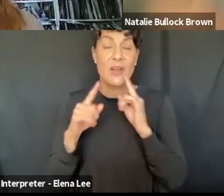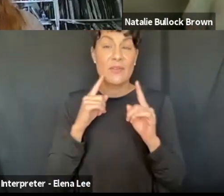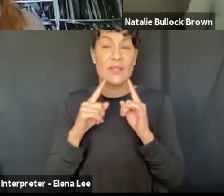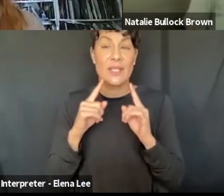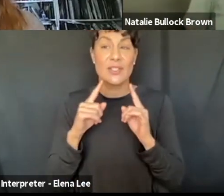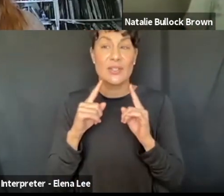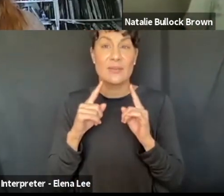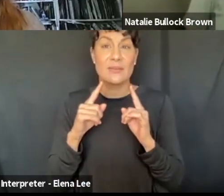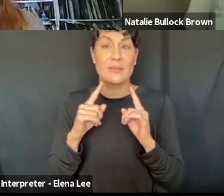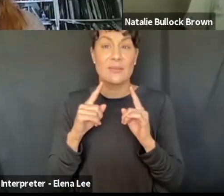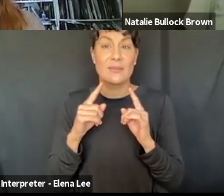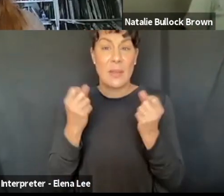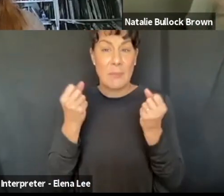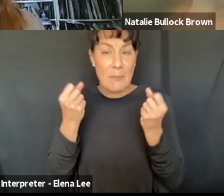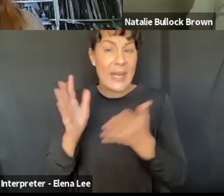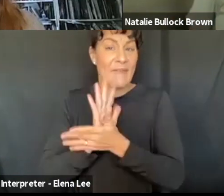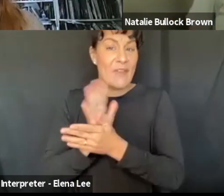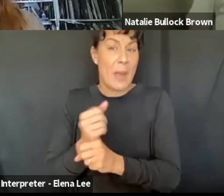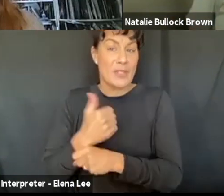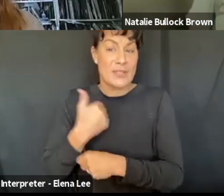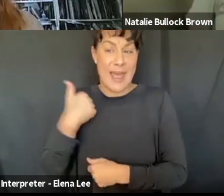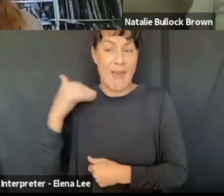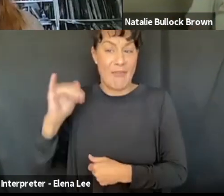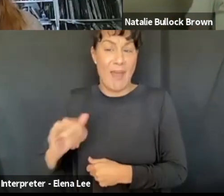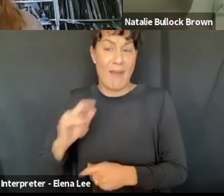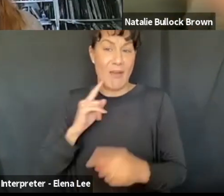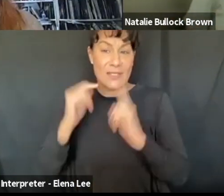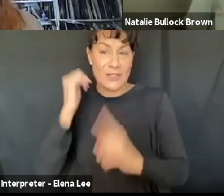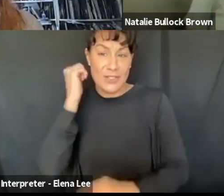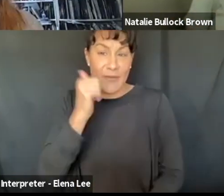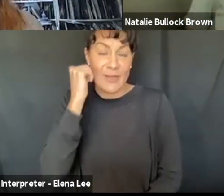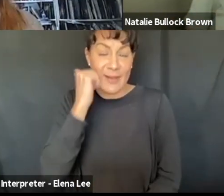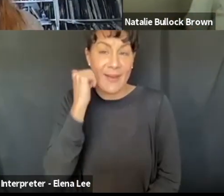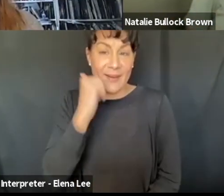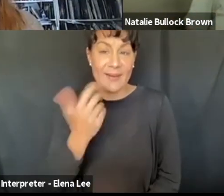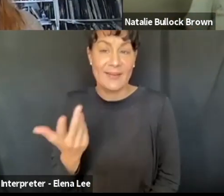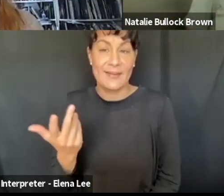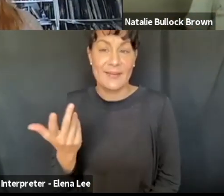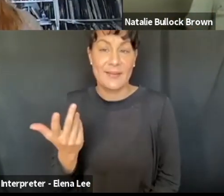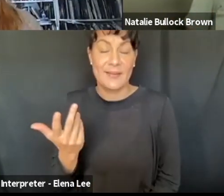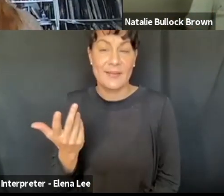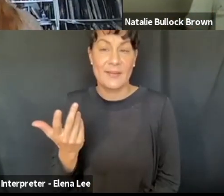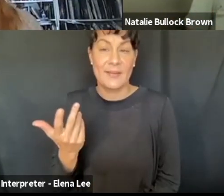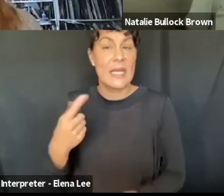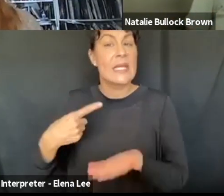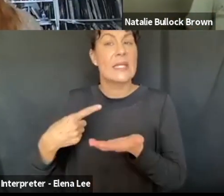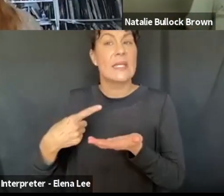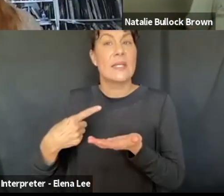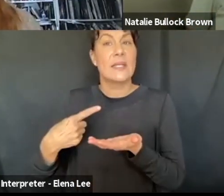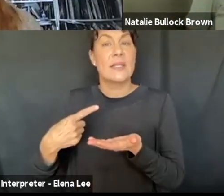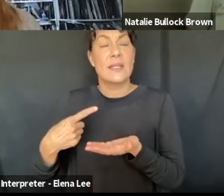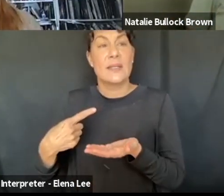it's probably the most common conversation to have off camera, is discussing with someone what am I doing?